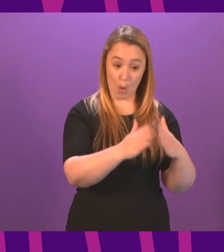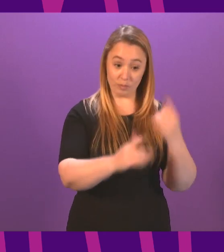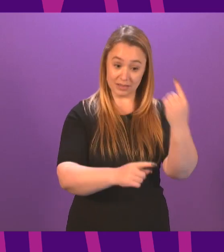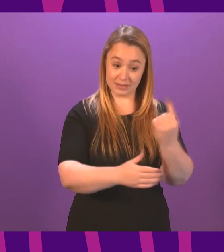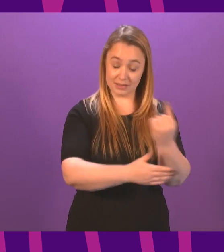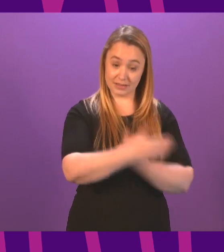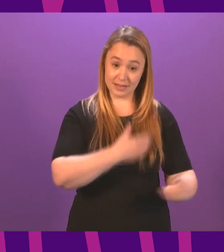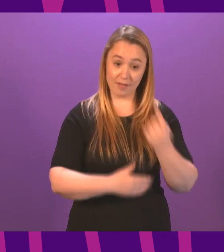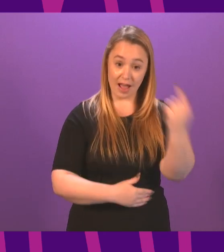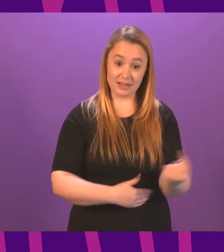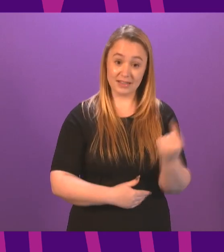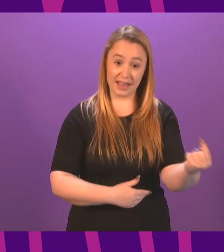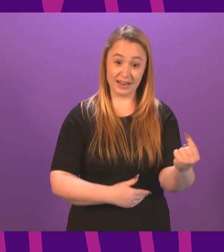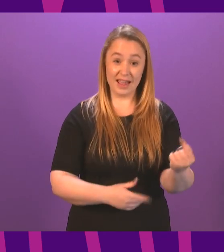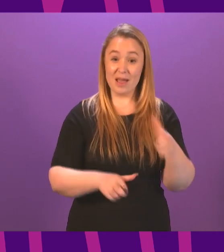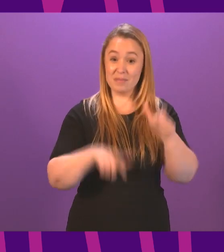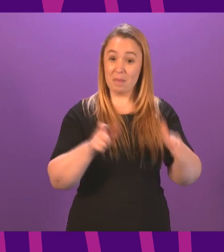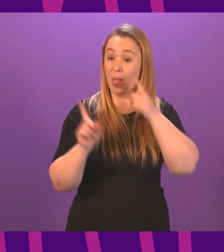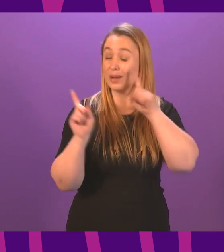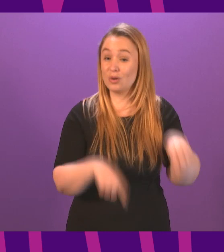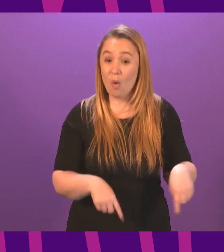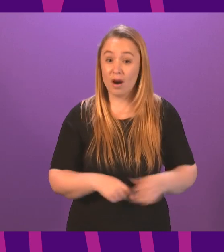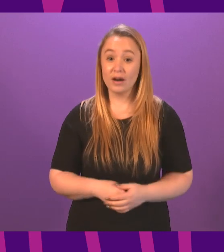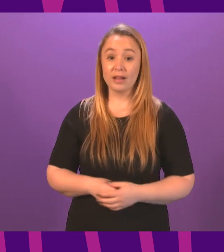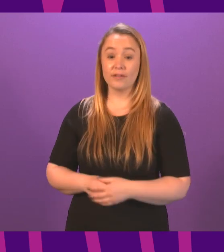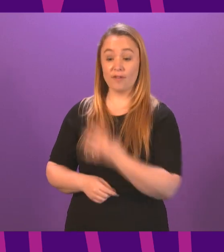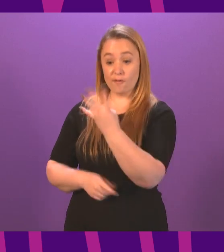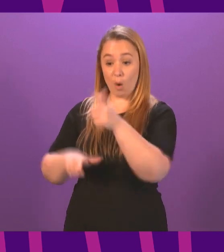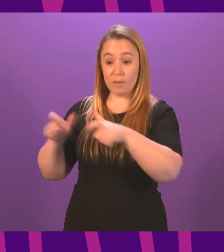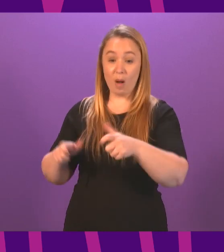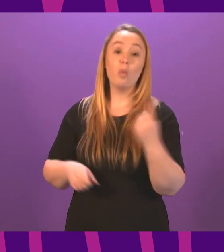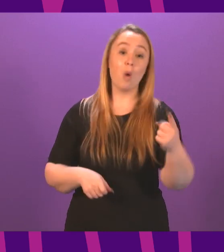people. Many people simply cannot afford to self-isolate or to step away from important